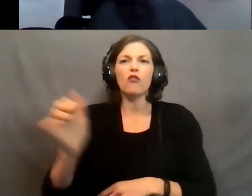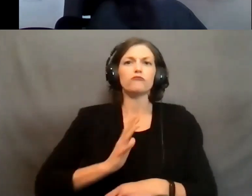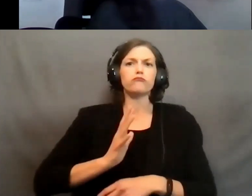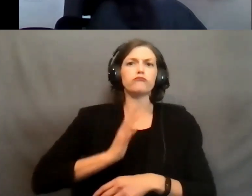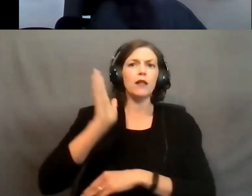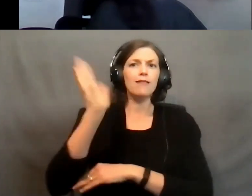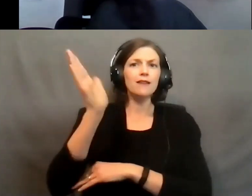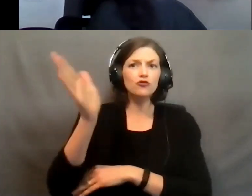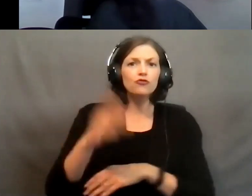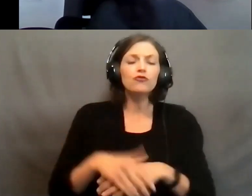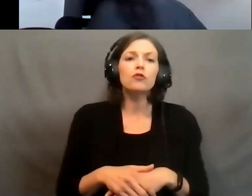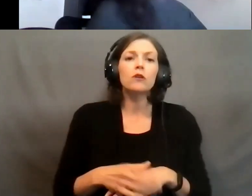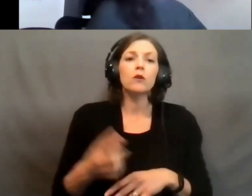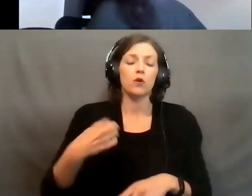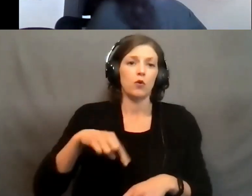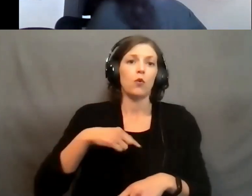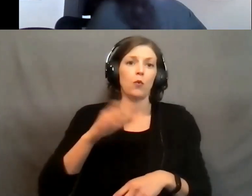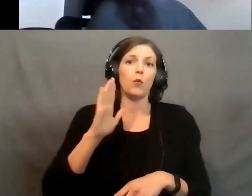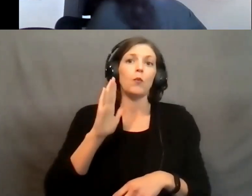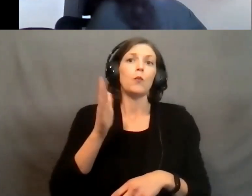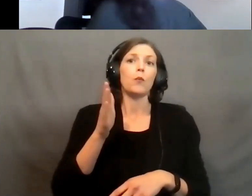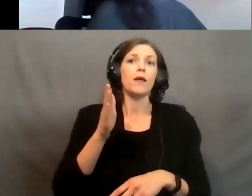We will be making a 13:03:32 Publix space